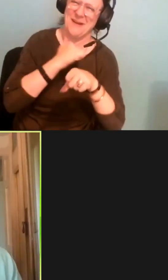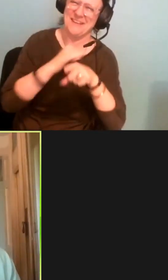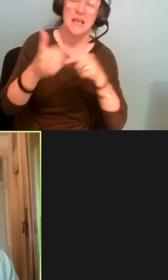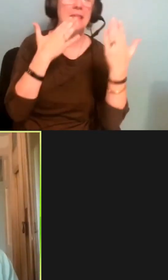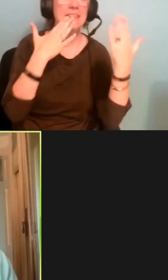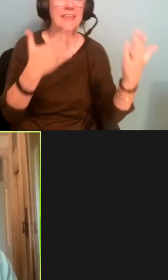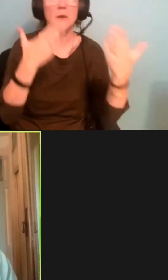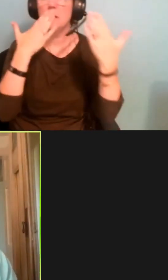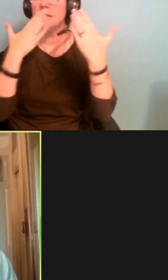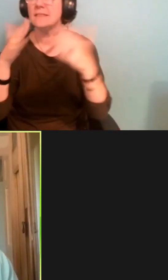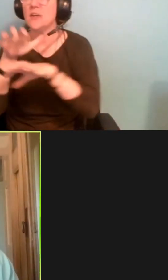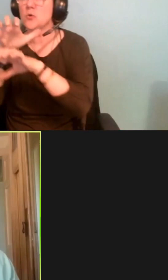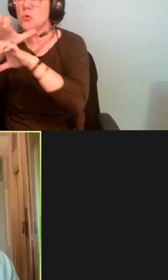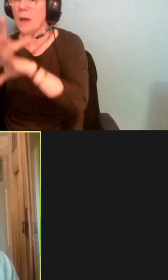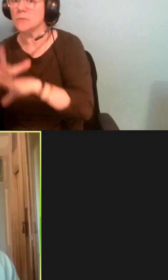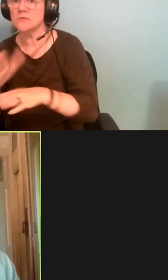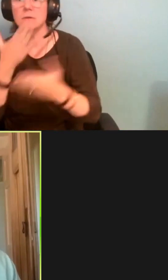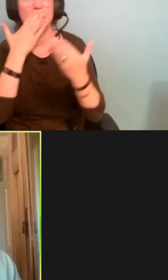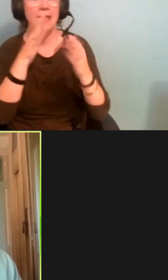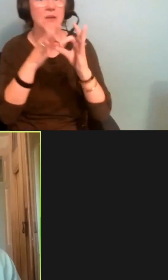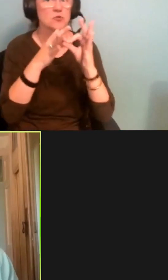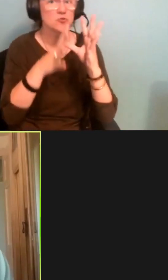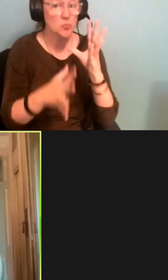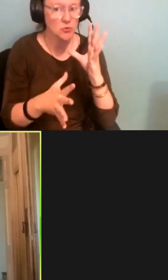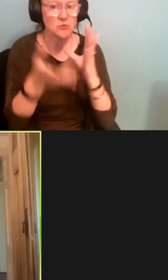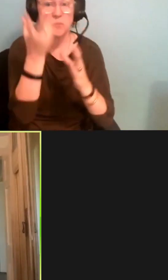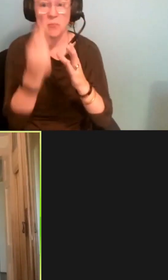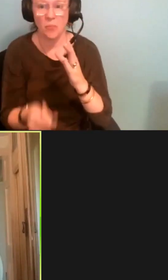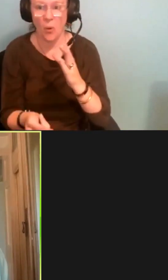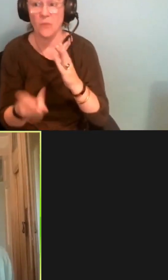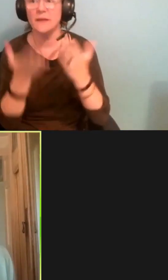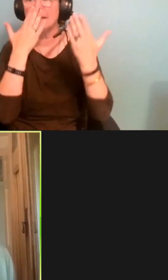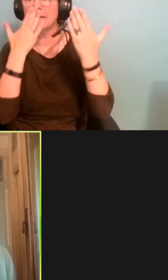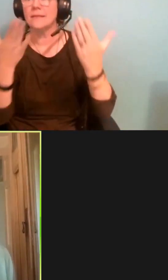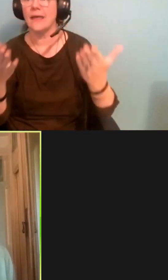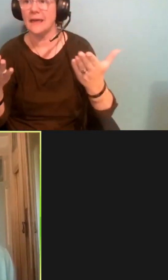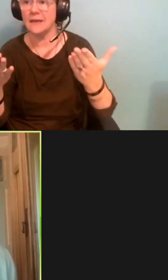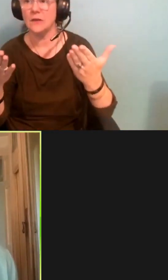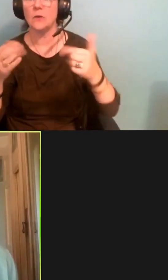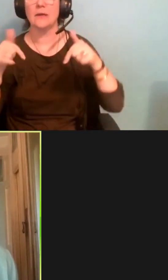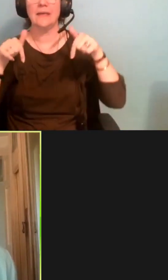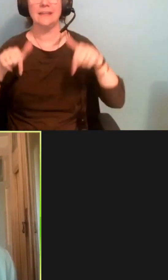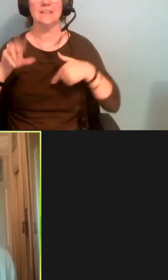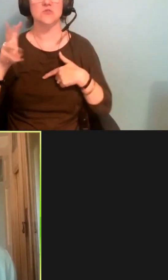captioner and to our interpreters as well this webinar has been recorded and